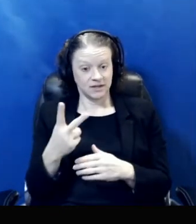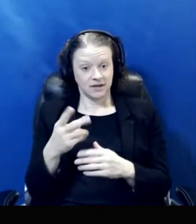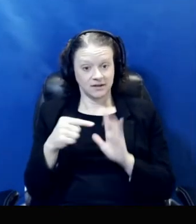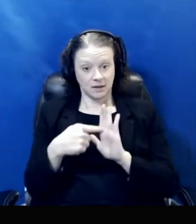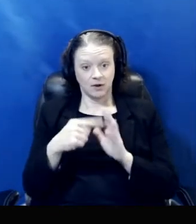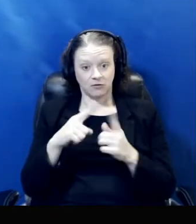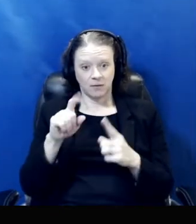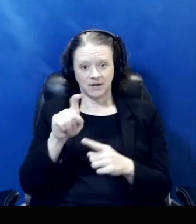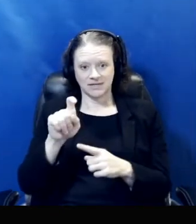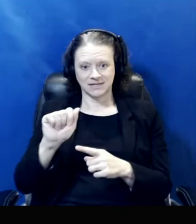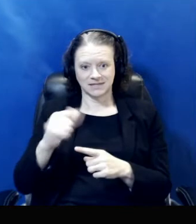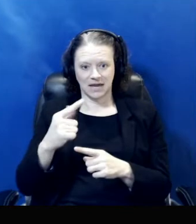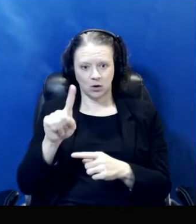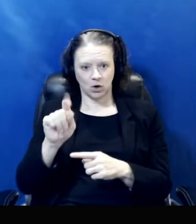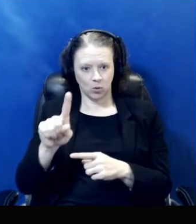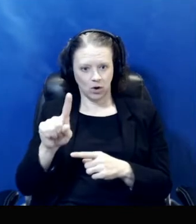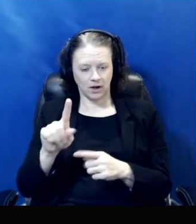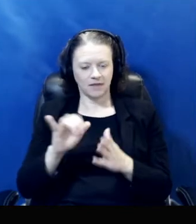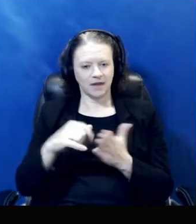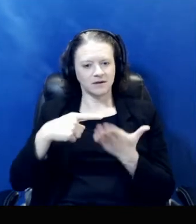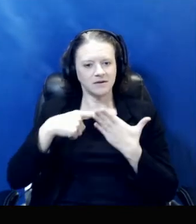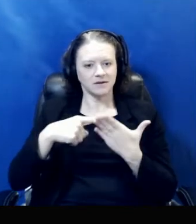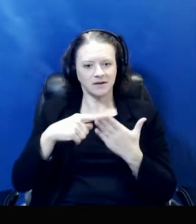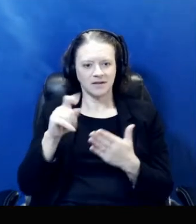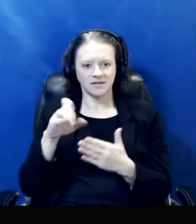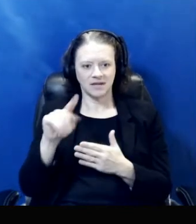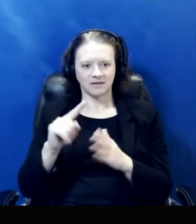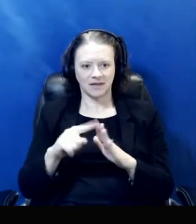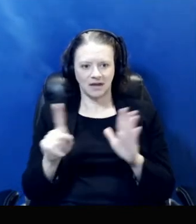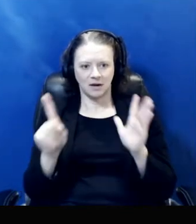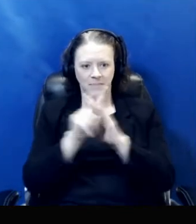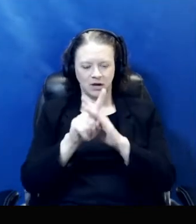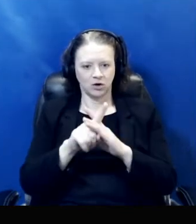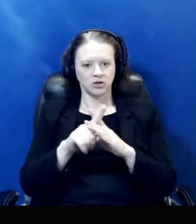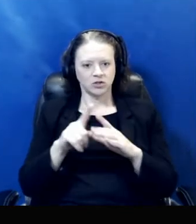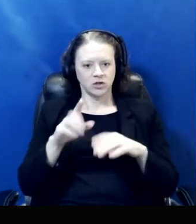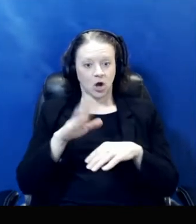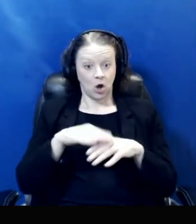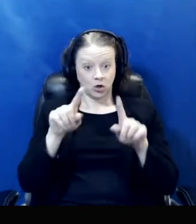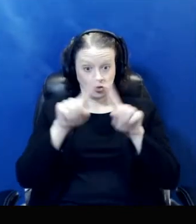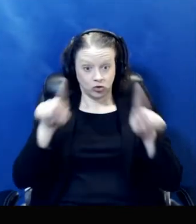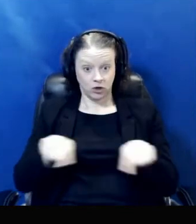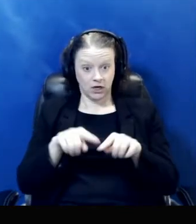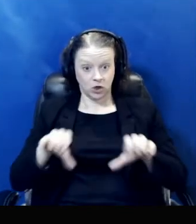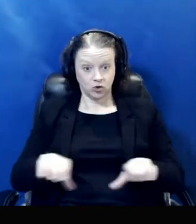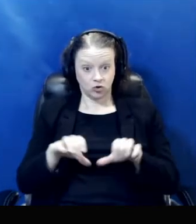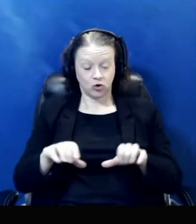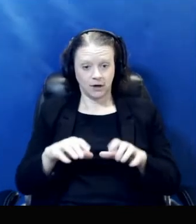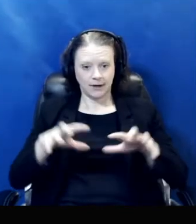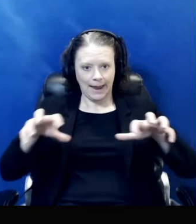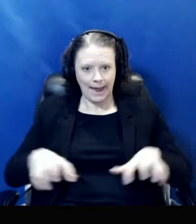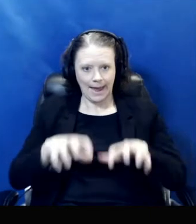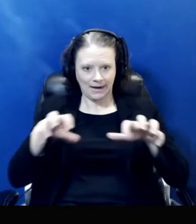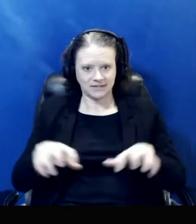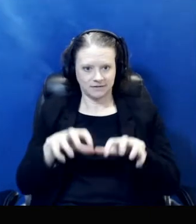but discussing text that appears on screen during active gameplay. We have a screenshot from Gears Tactics, which shows a